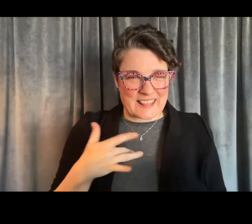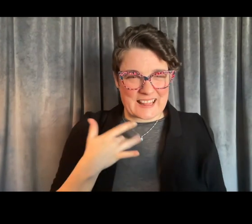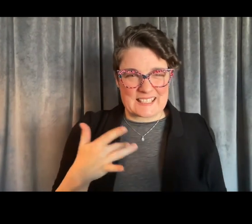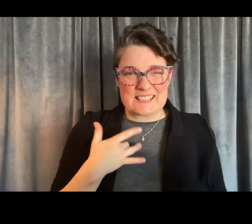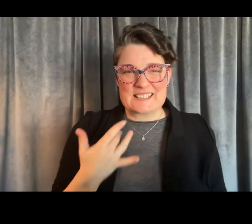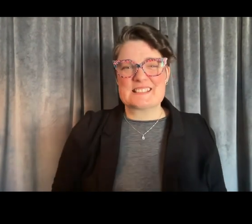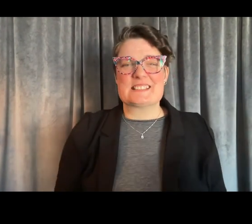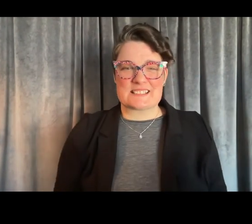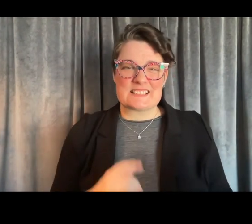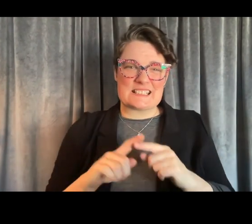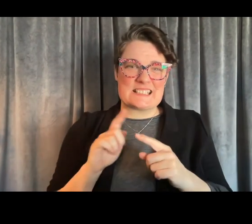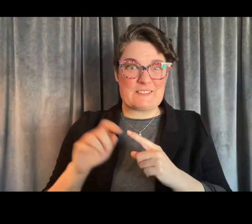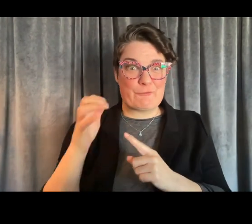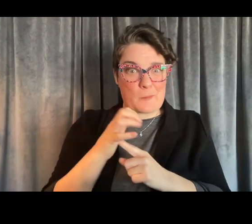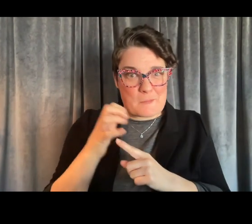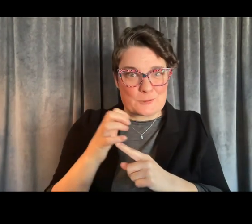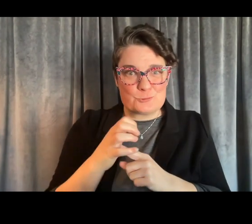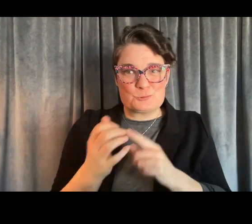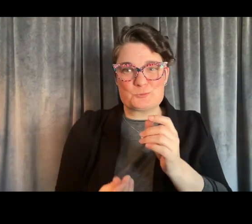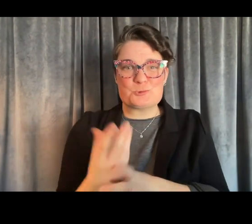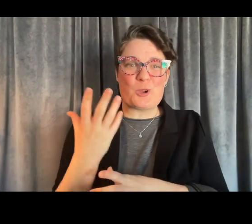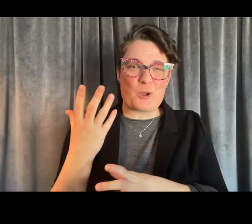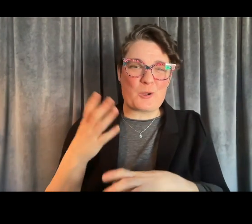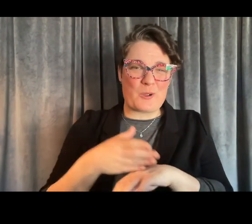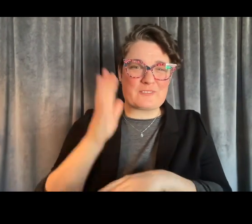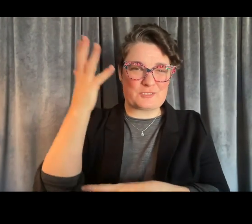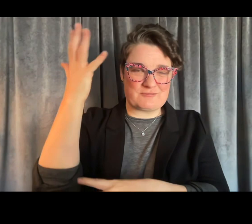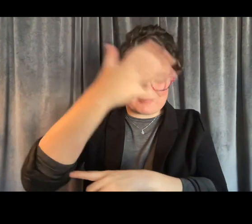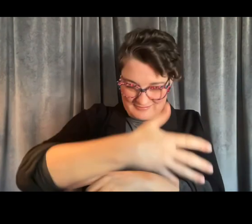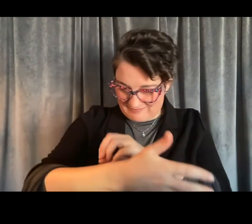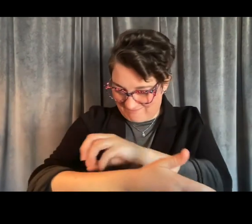And different mushrooms growing on different downed trees.